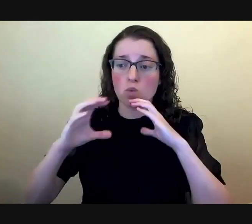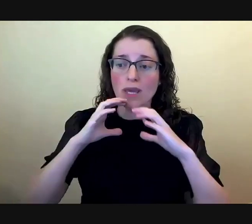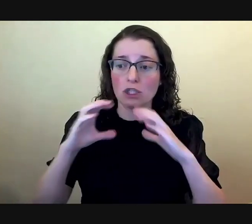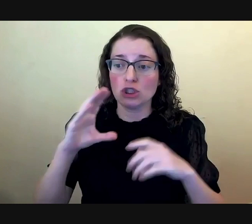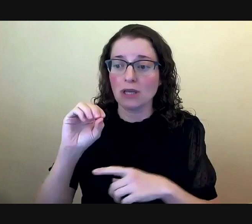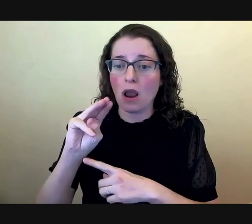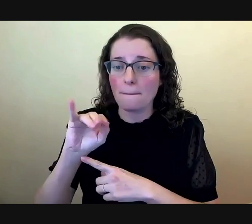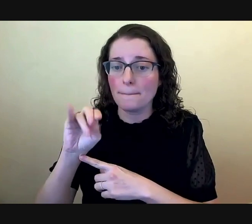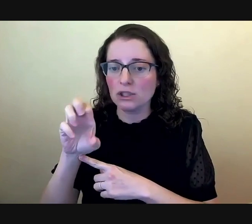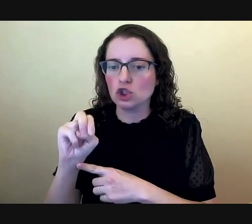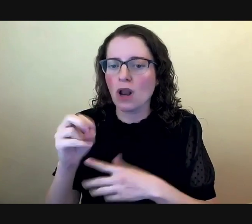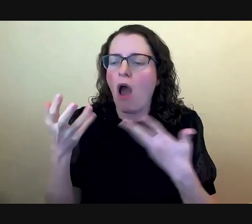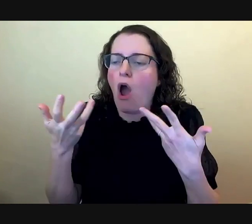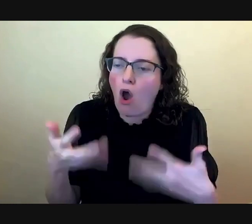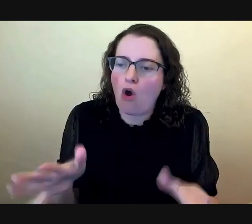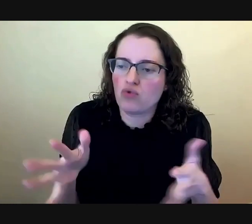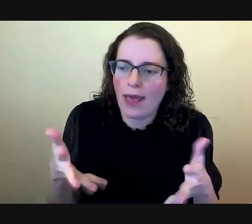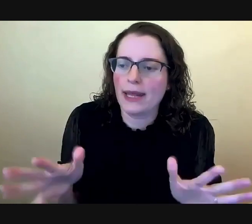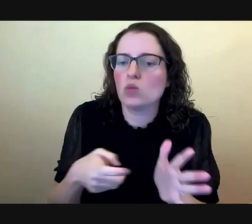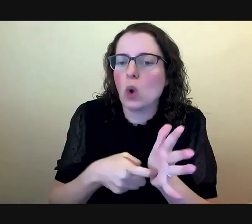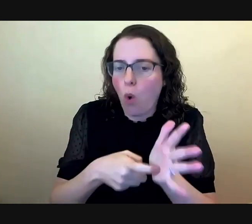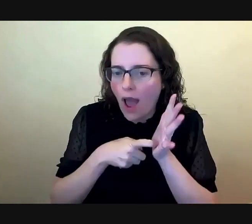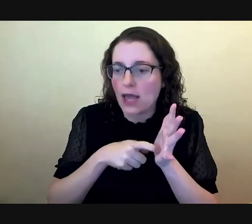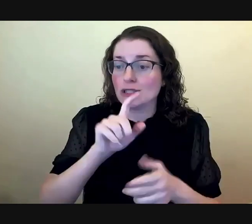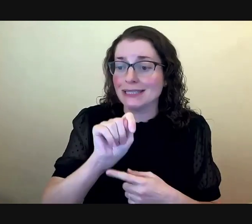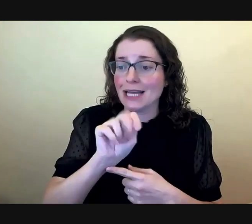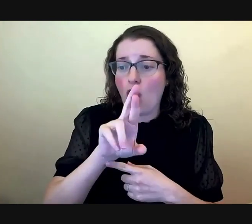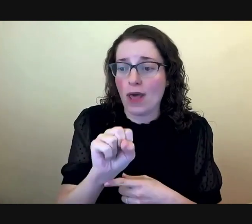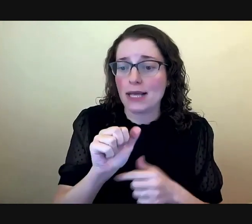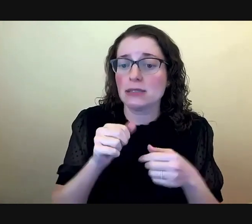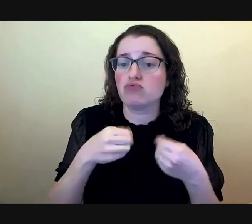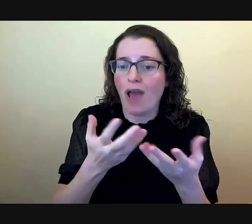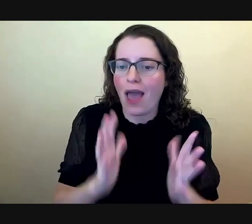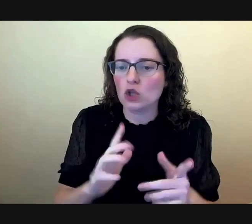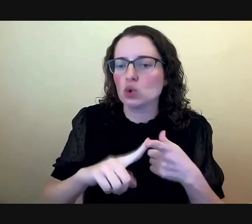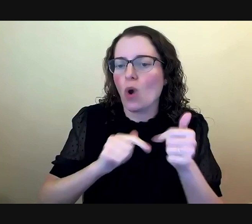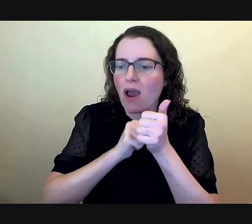The FCC, the Federal Communications Commission, does already have their standards and requirements